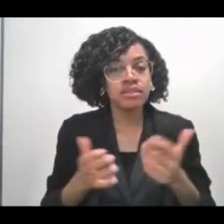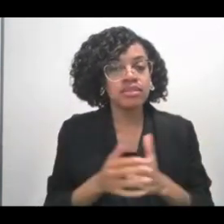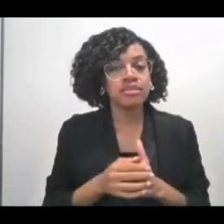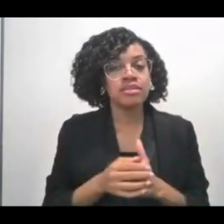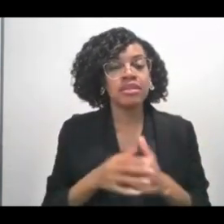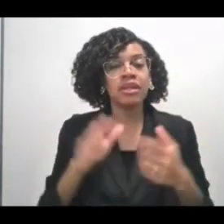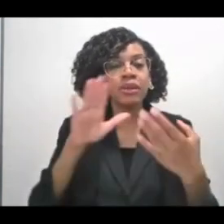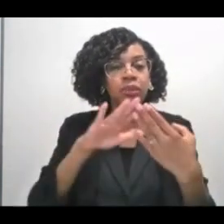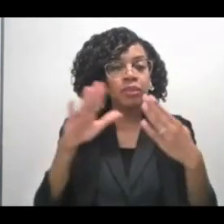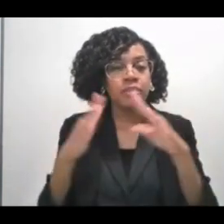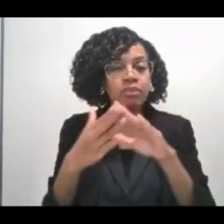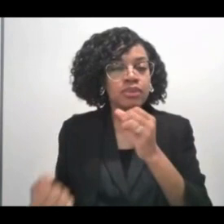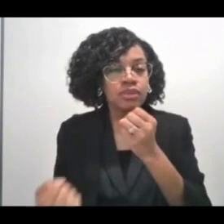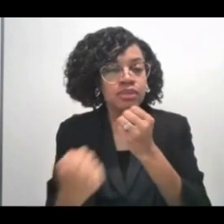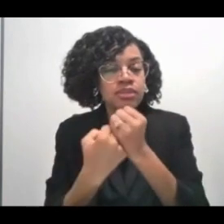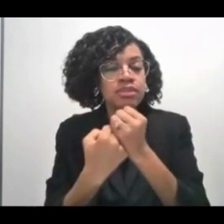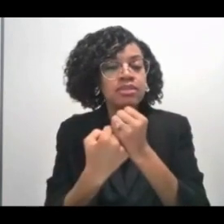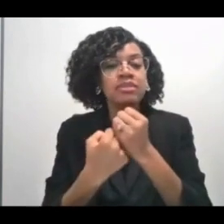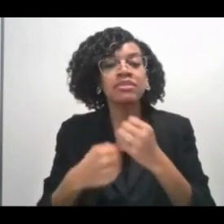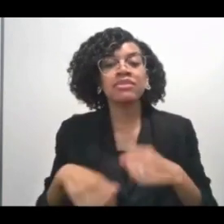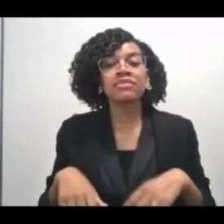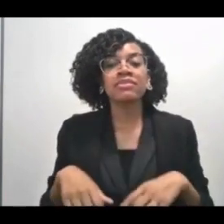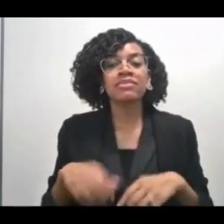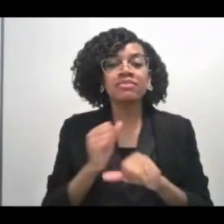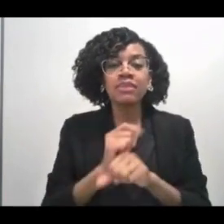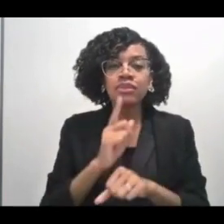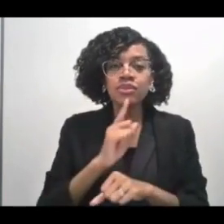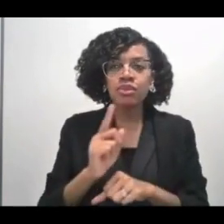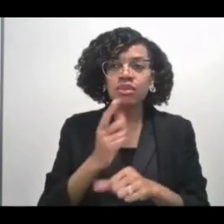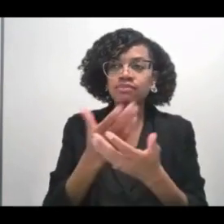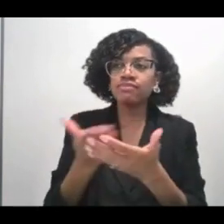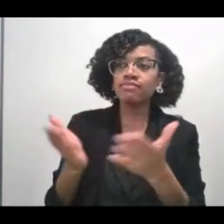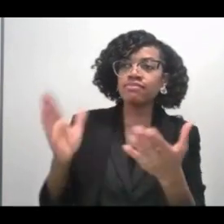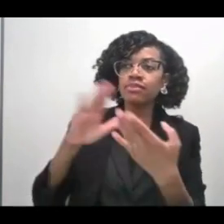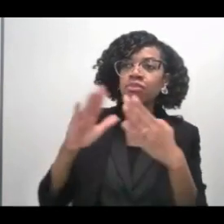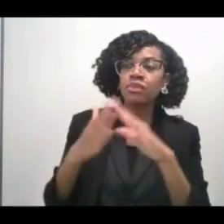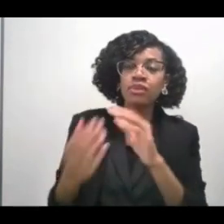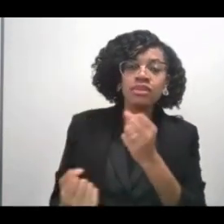demonstrating that the community supports and approach to